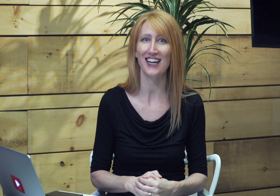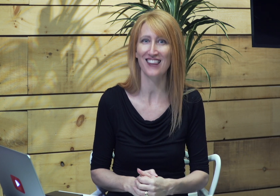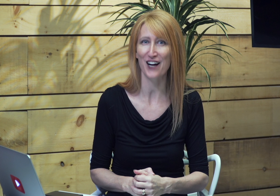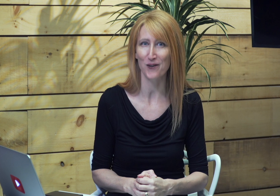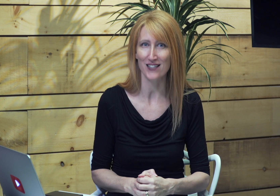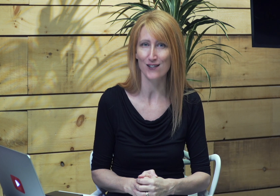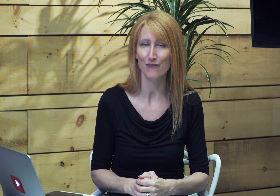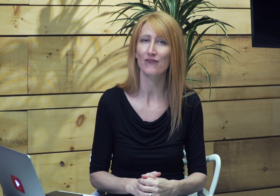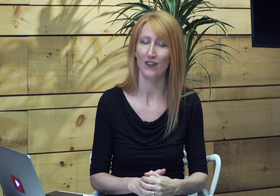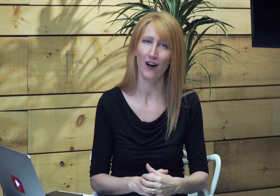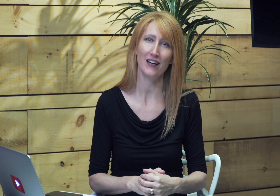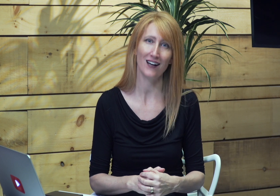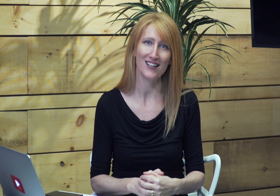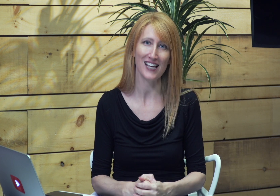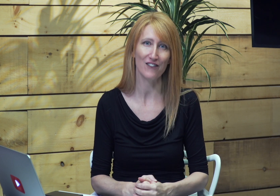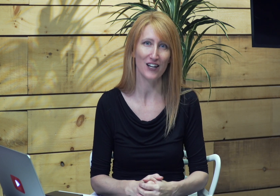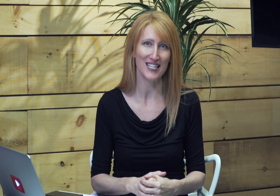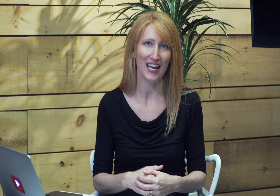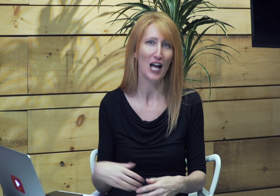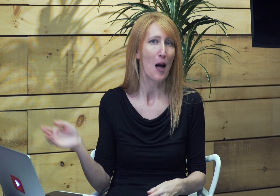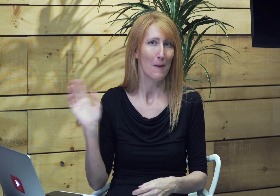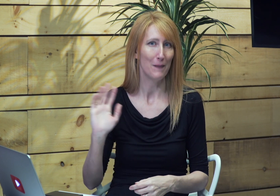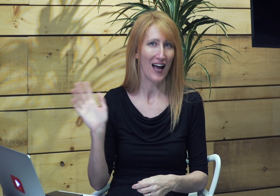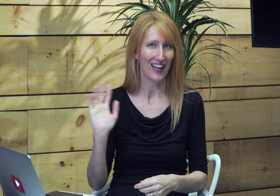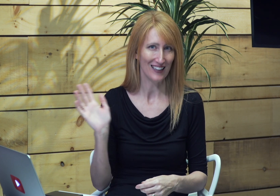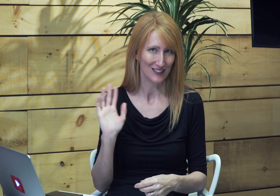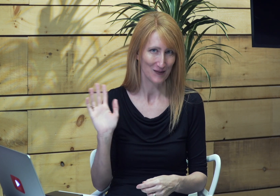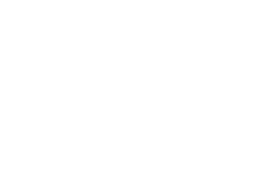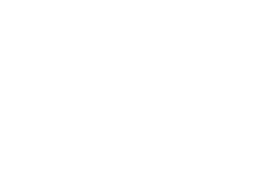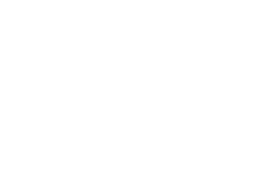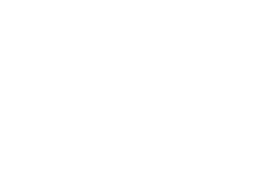taking that quiz. Alright guys, have a great day, bye!